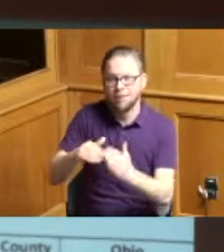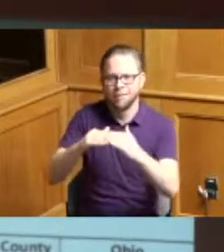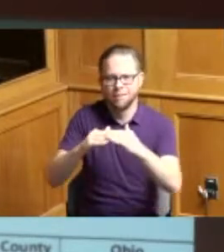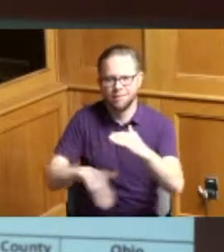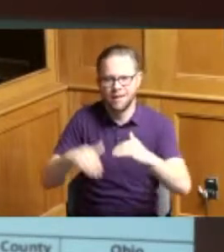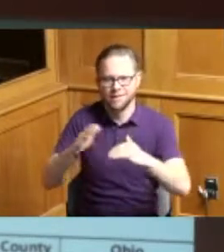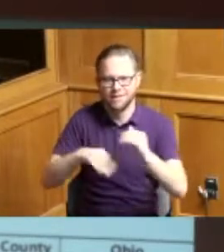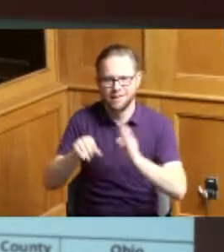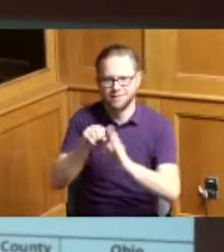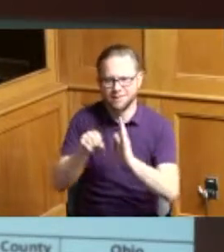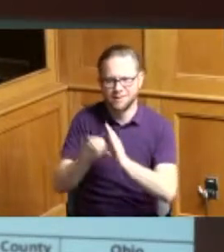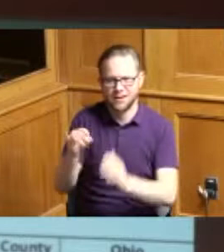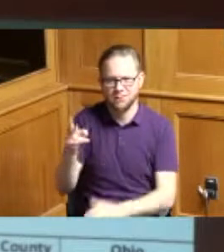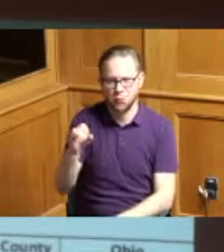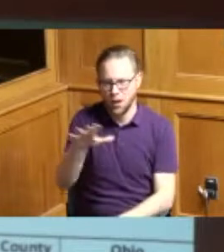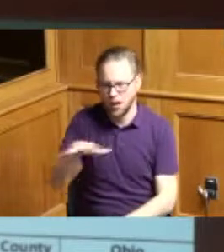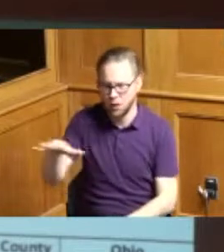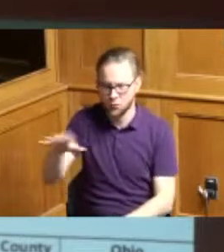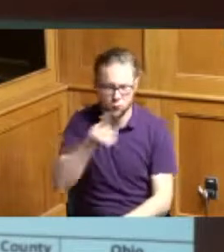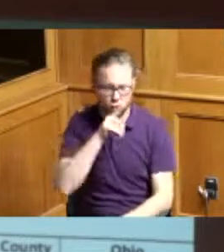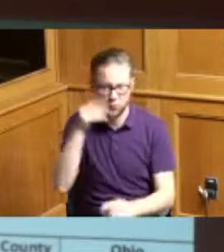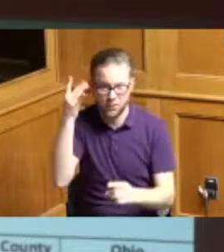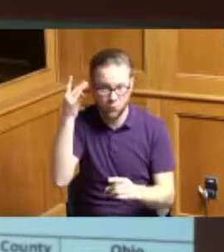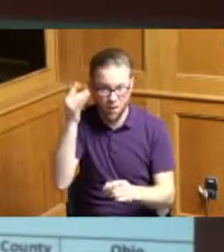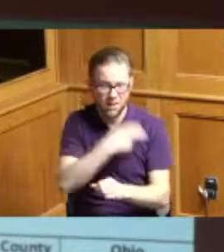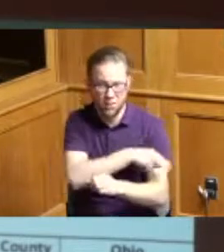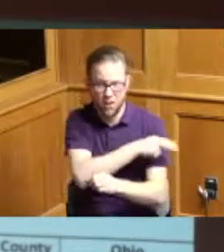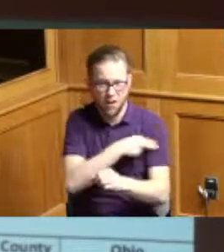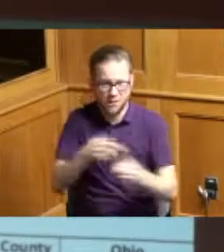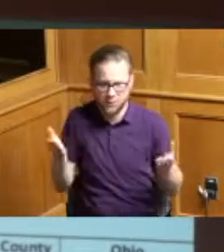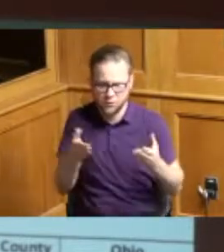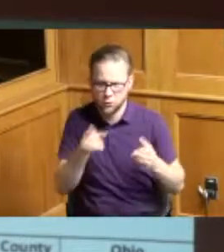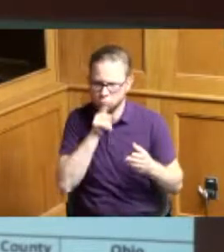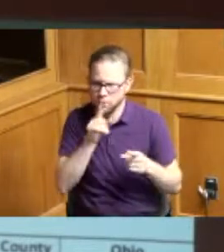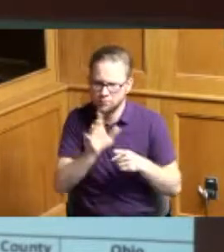in my opinion to the great care that we have here within our hospital systems